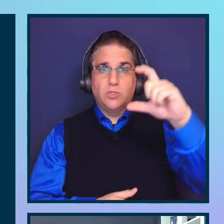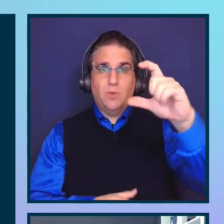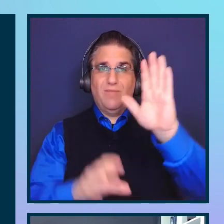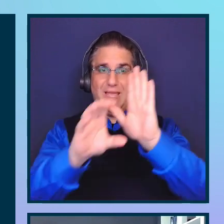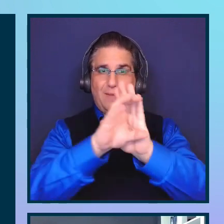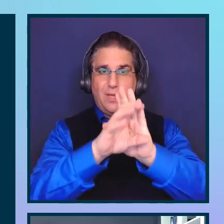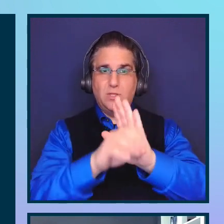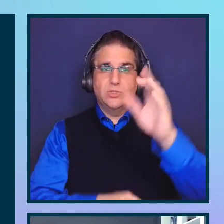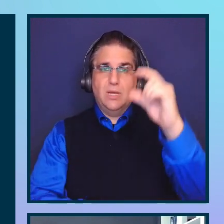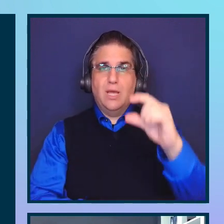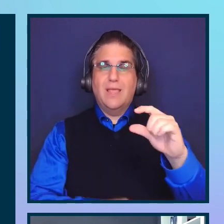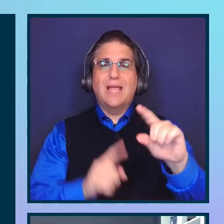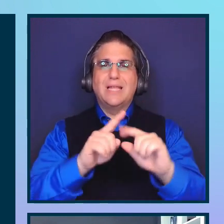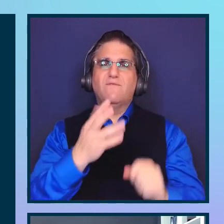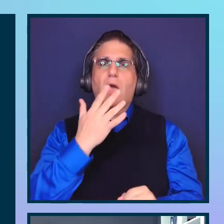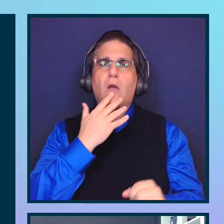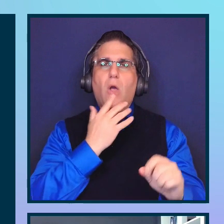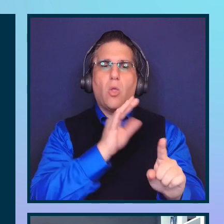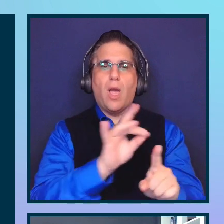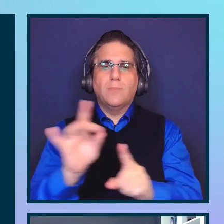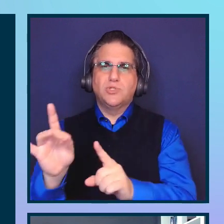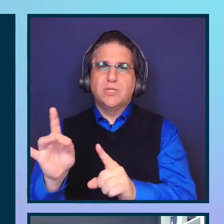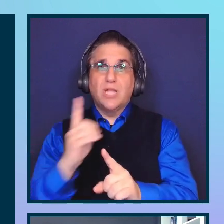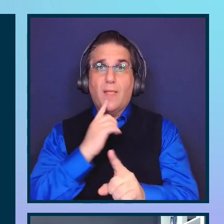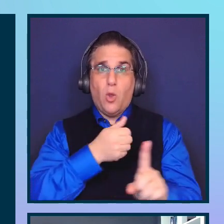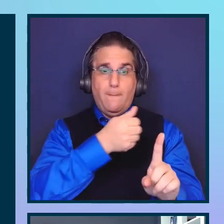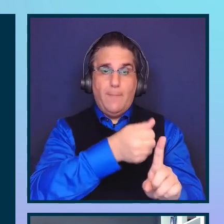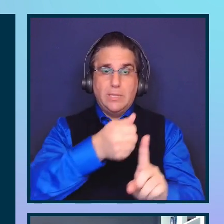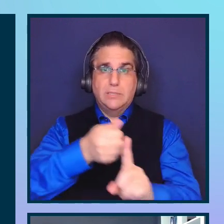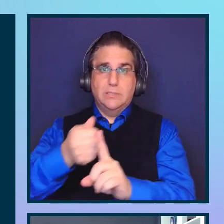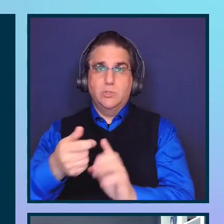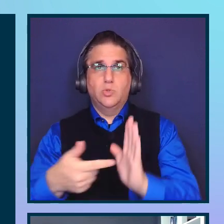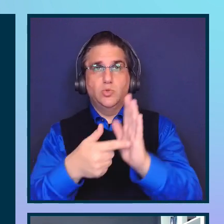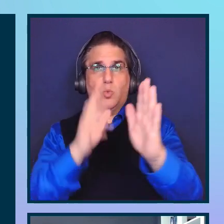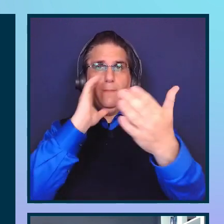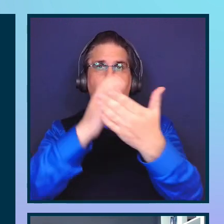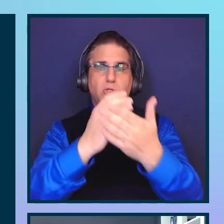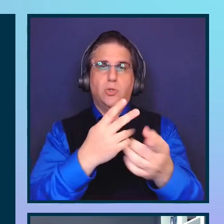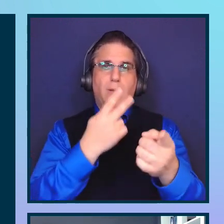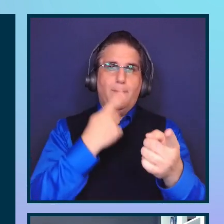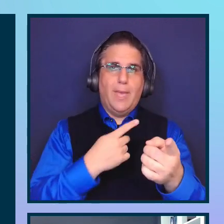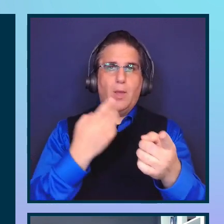which is like five or six buttons that we wanna show. We wanna show pink, blue, gray, red, et cetera,